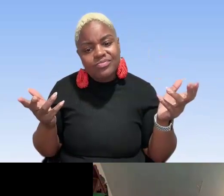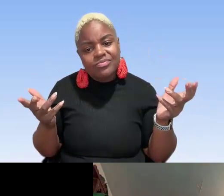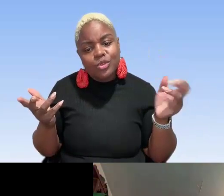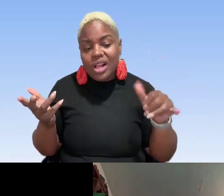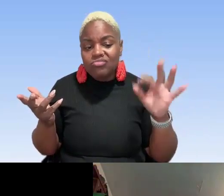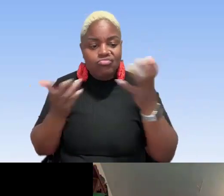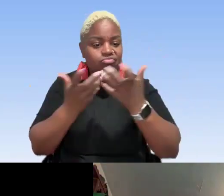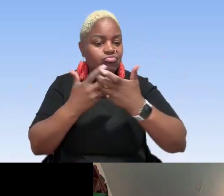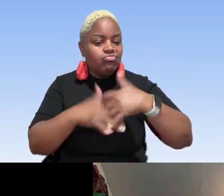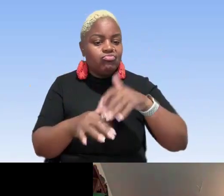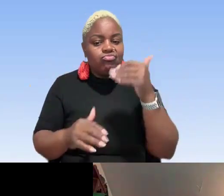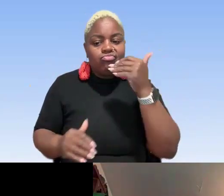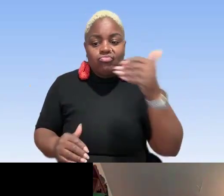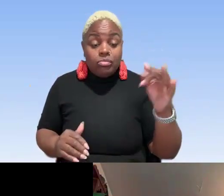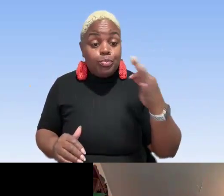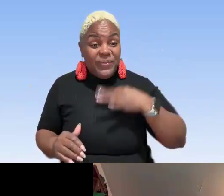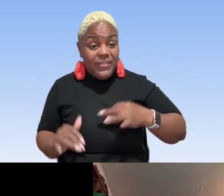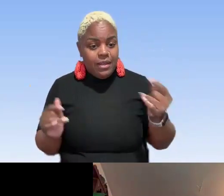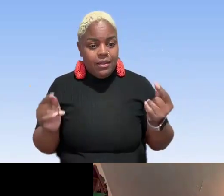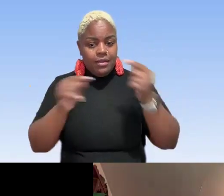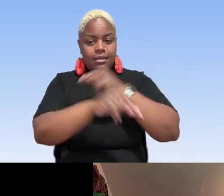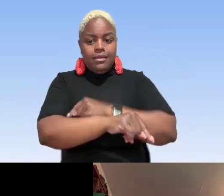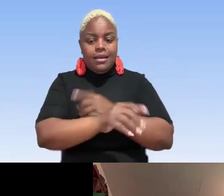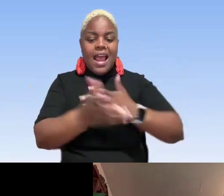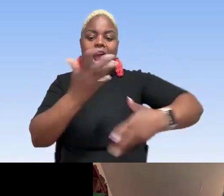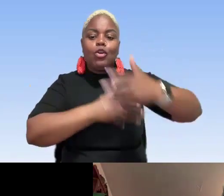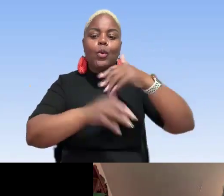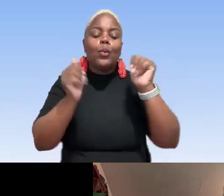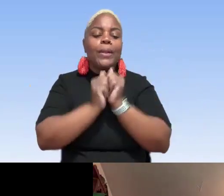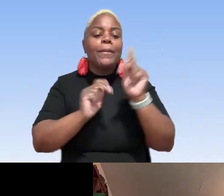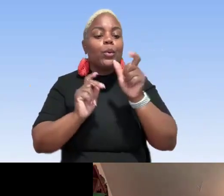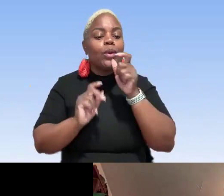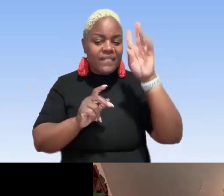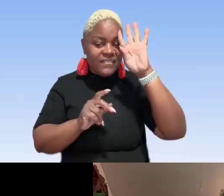in relation to a lot of people who've been innovating that. I've supported a number of other friends after